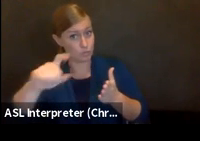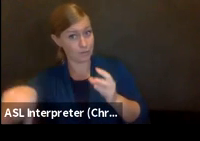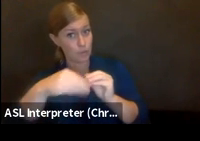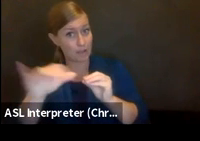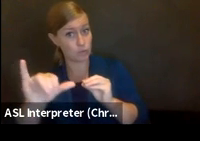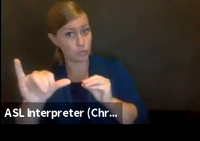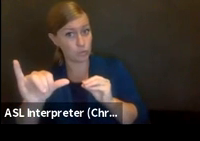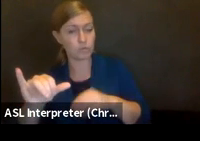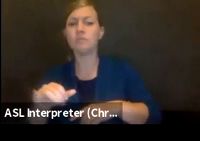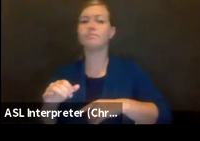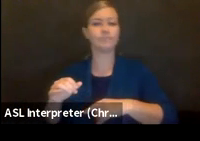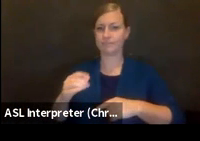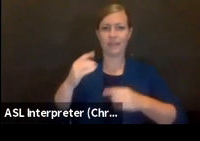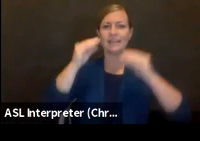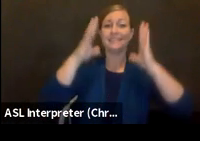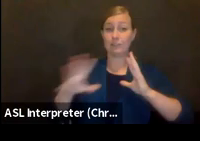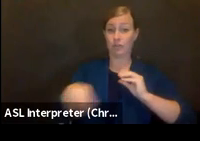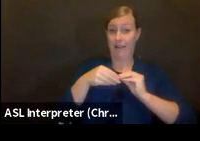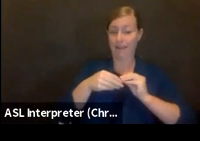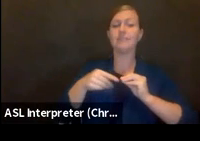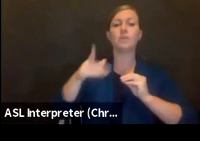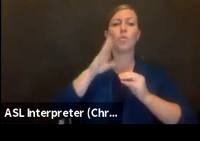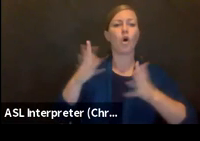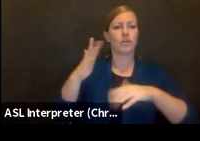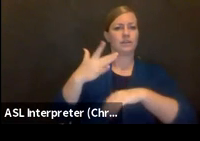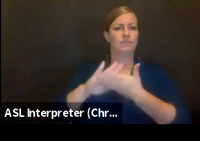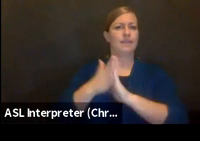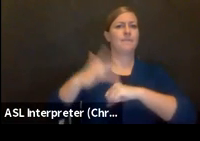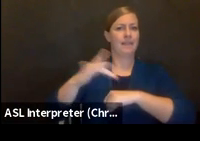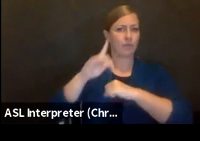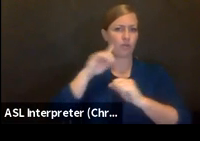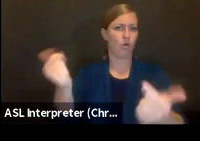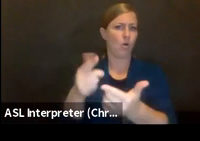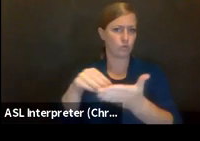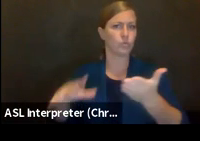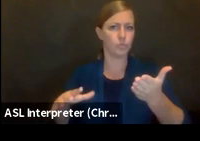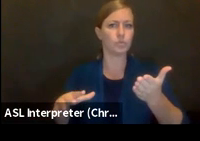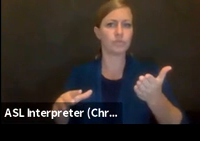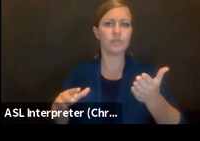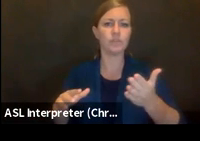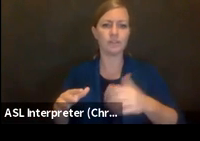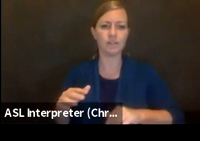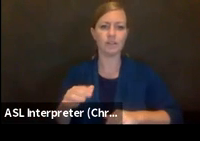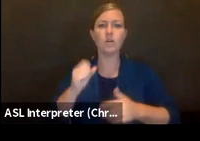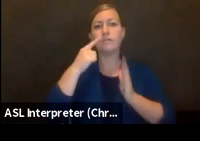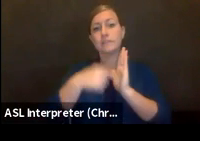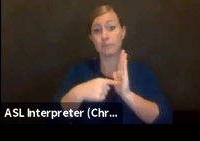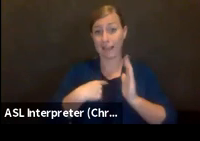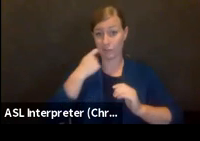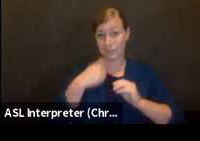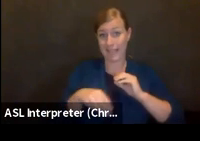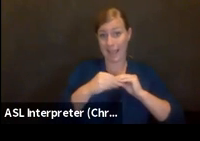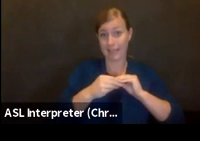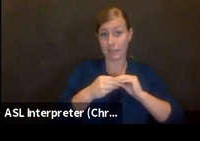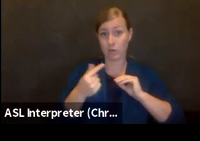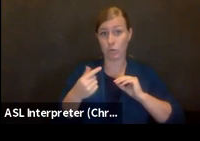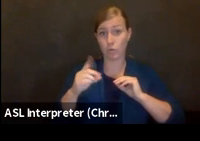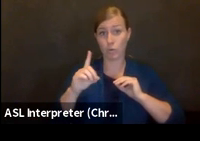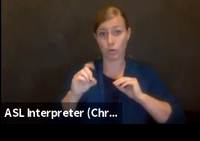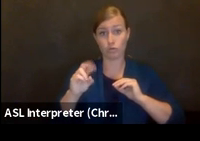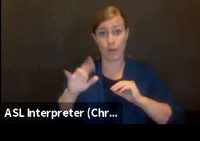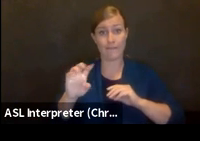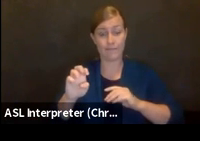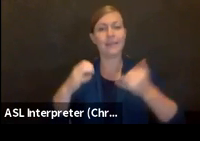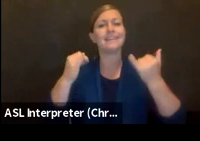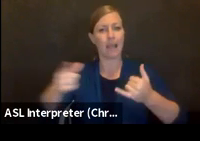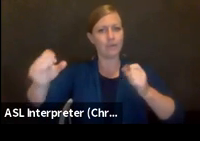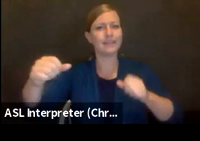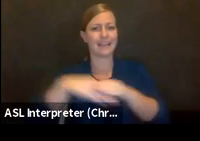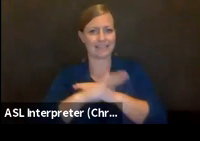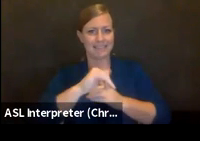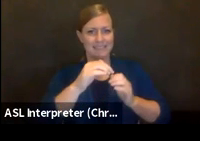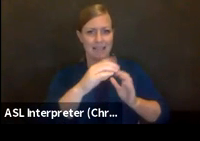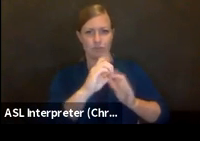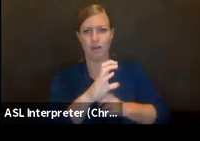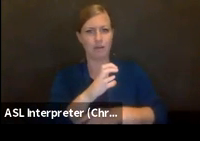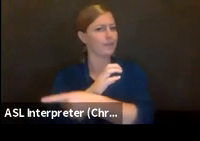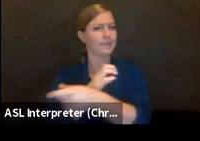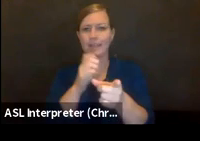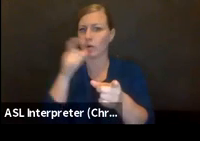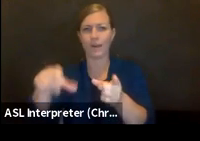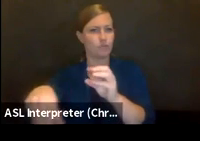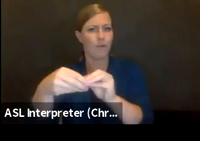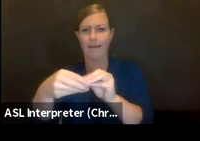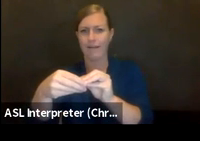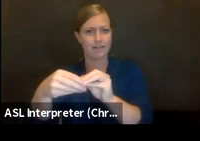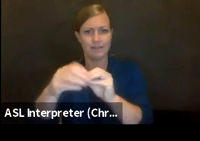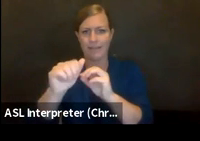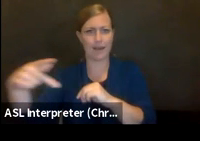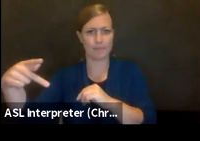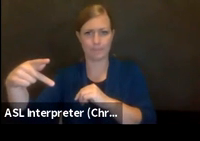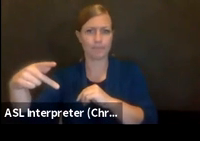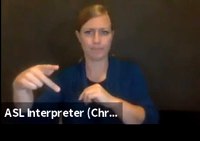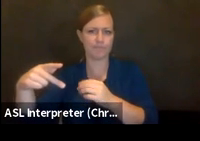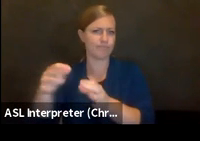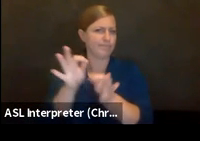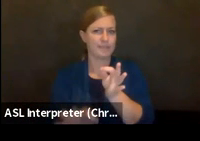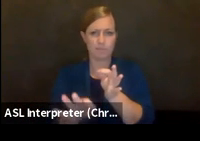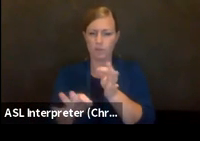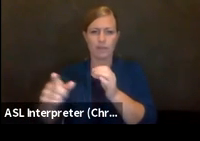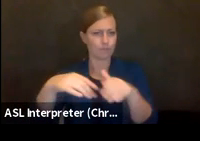ESD 189 - Amy Colburn: They will be there for students. So if you've added, you know that like I added Google and they can access this document here, they won't need to do anything special on their end, they can just open this document and and make changes.